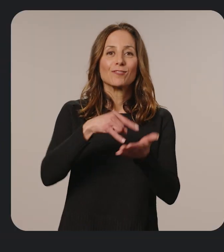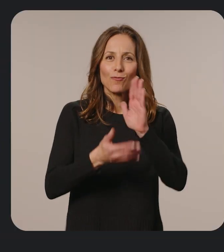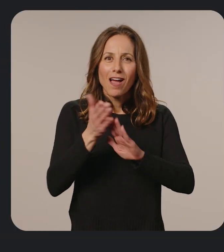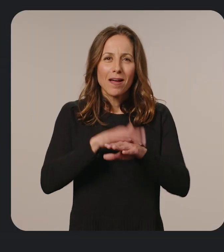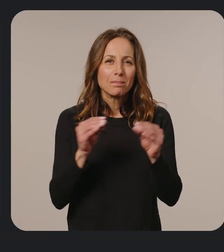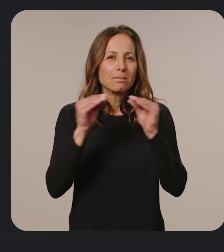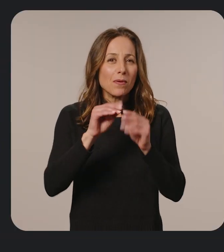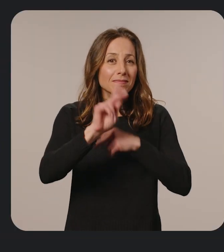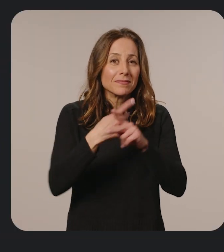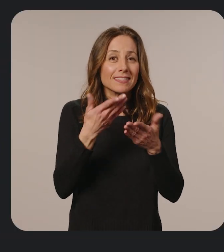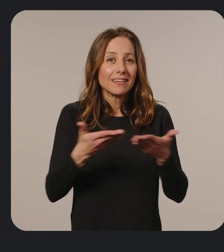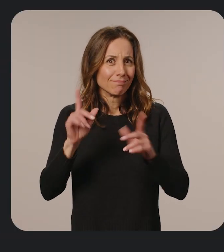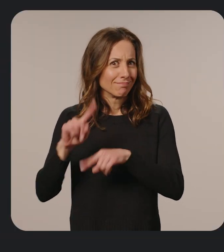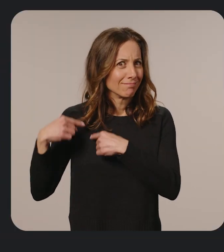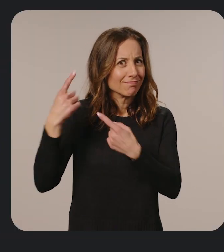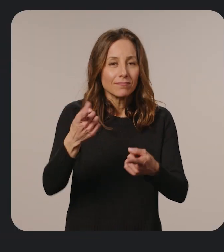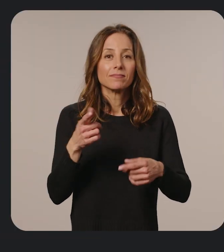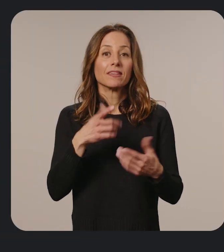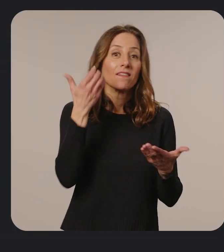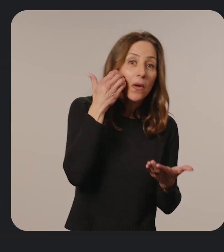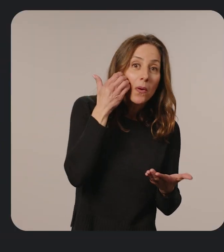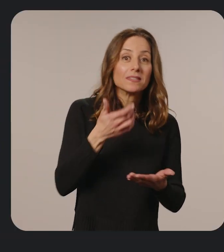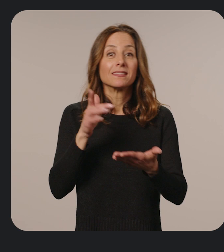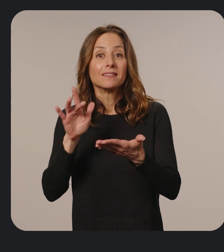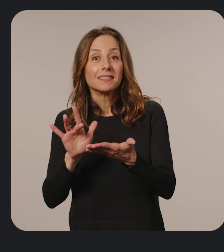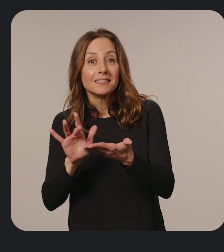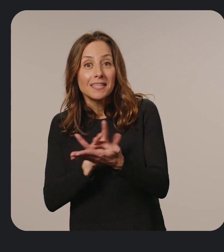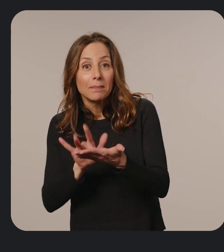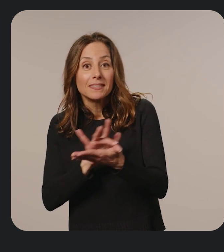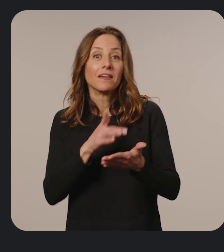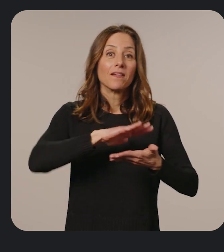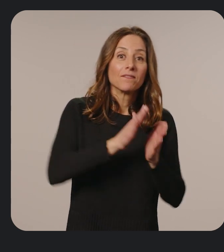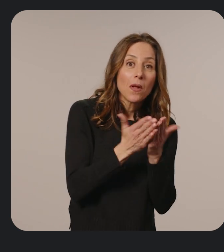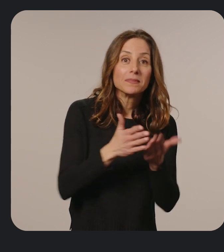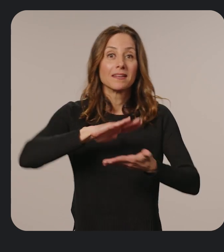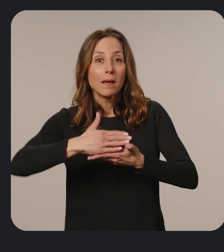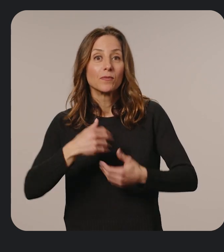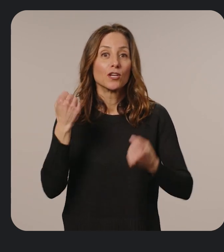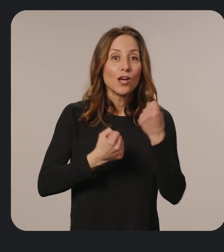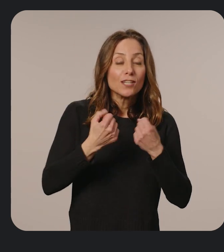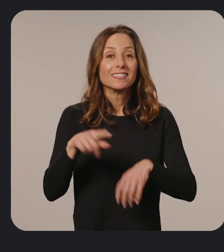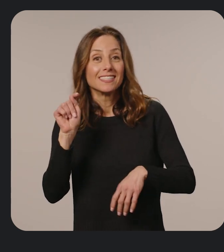Android is running on more types of devices than ever, from phones to tablets, to foldables, to laptops, to cars, to TVs, to watches,